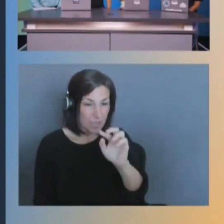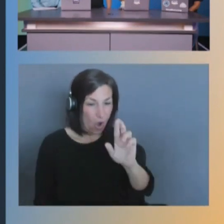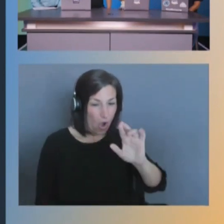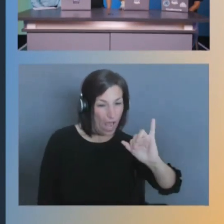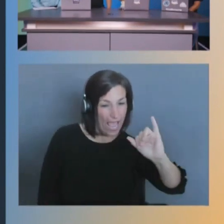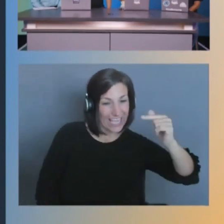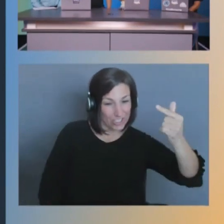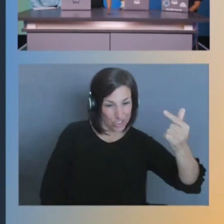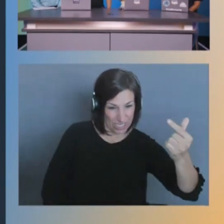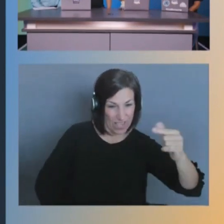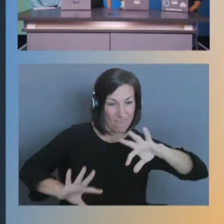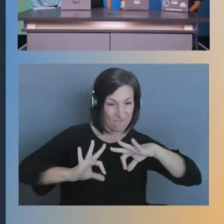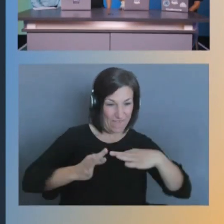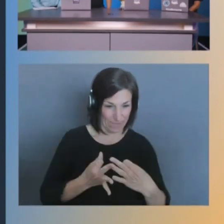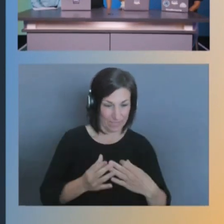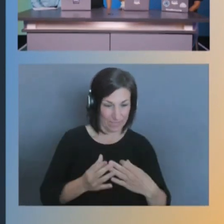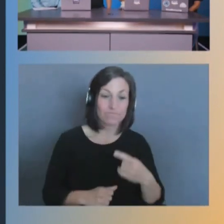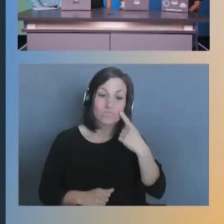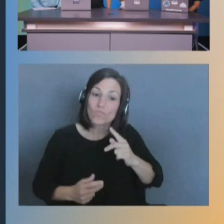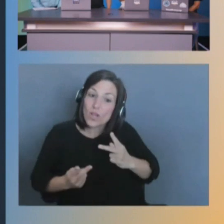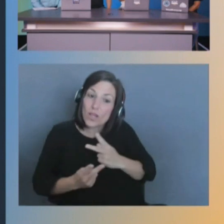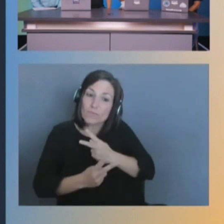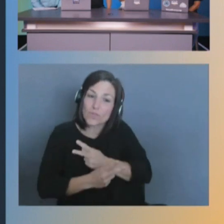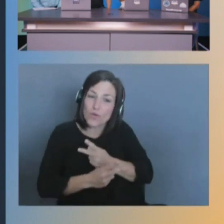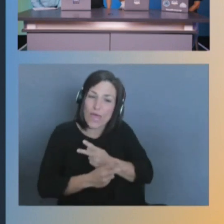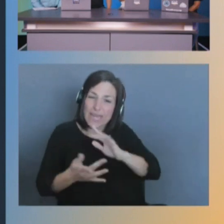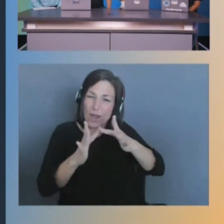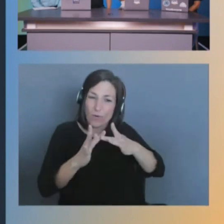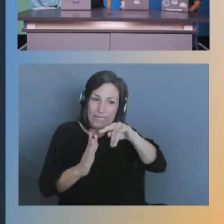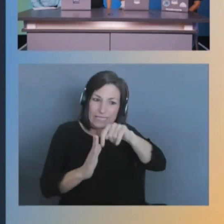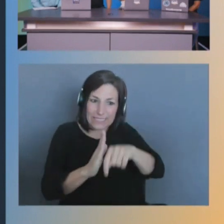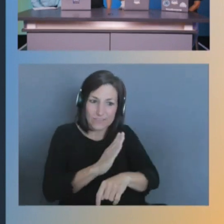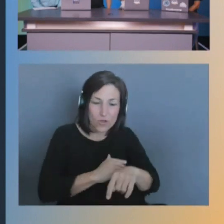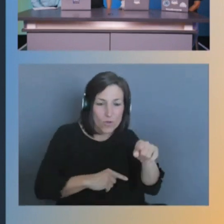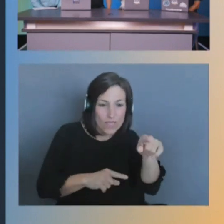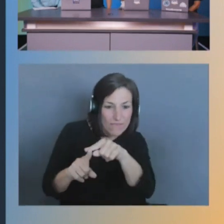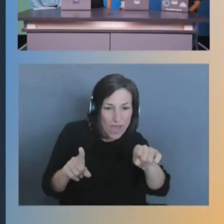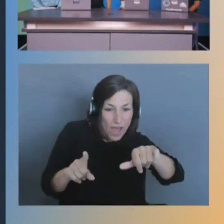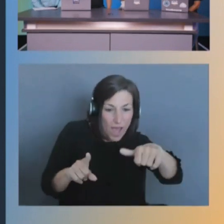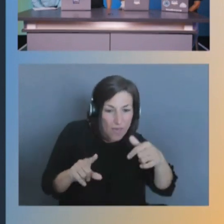For compute and network-intensive workloads, we have the C family that feature both Graviton2